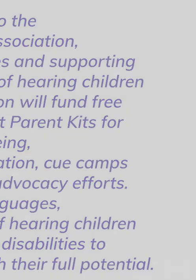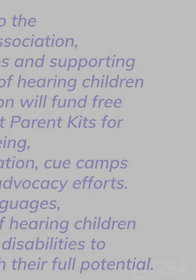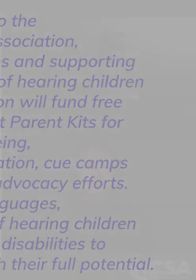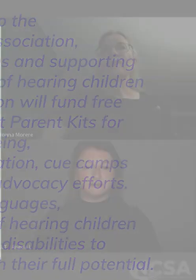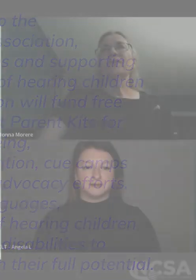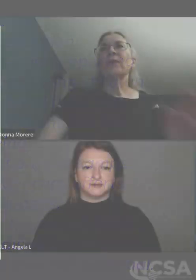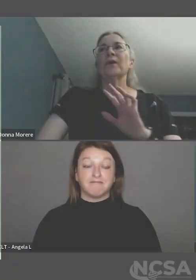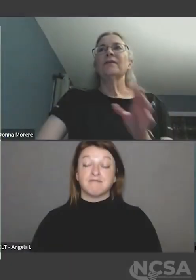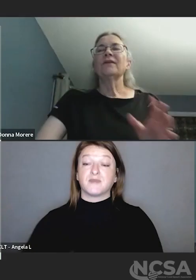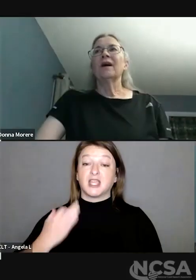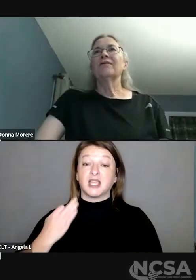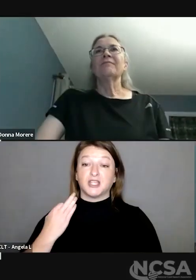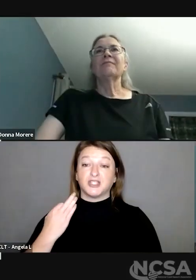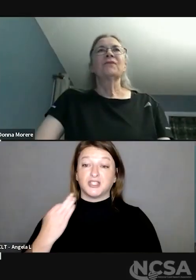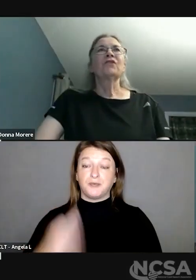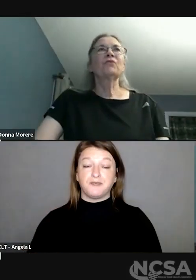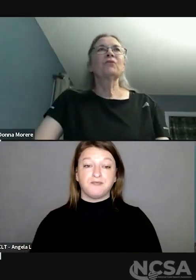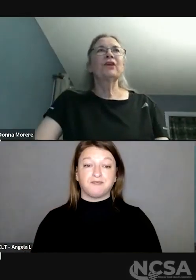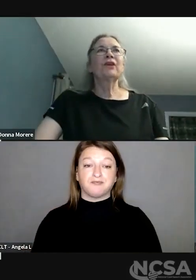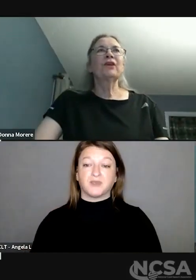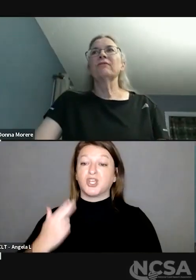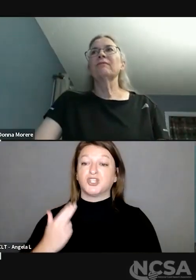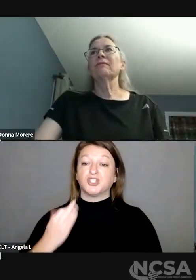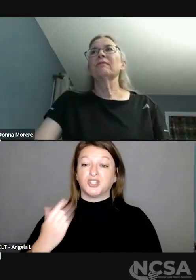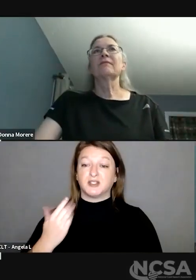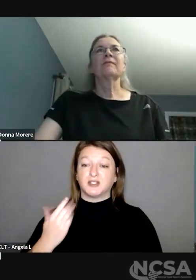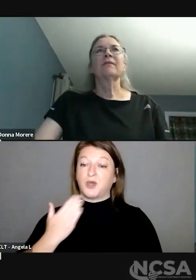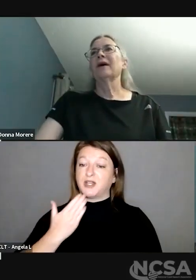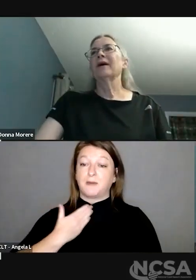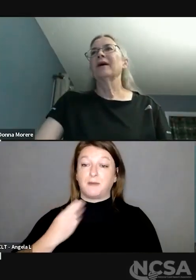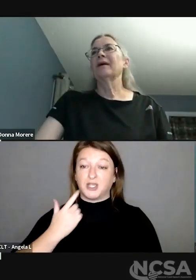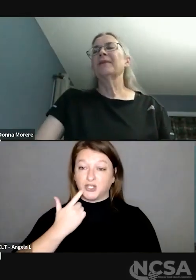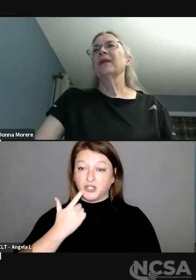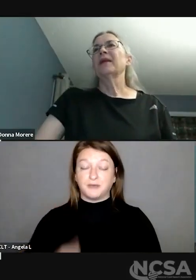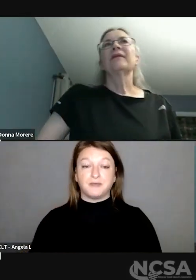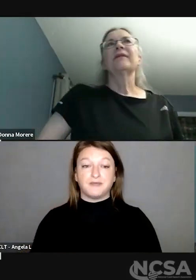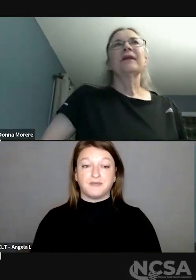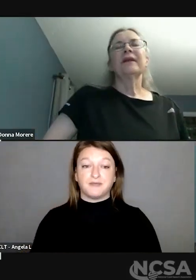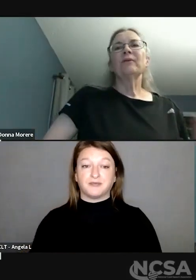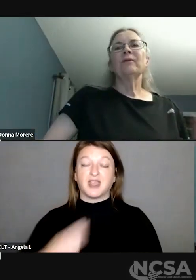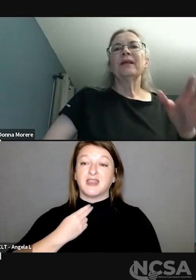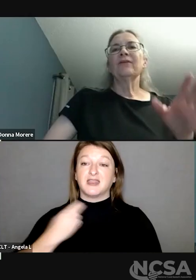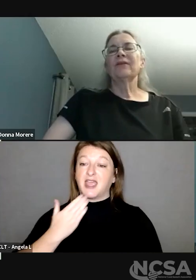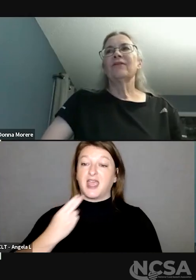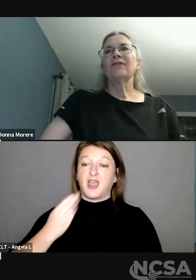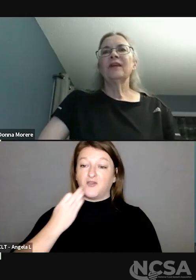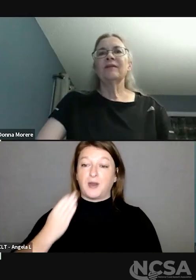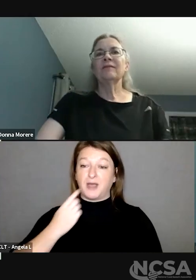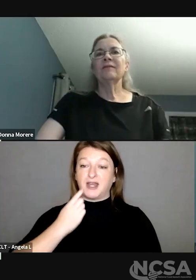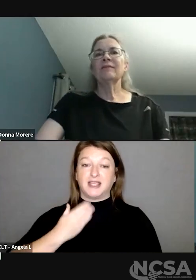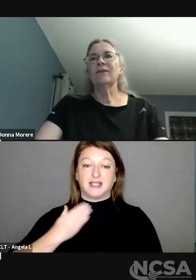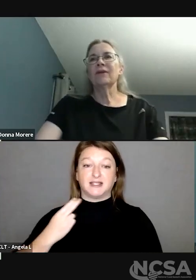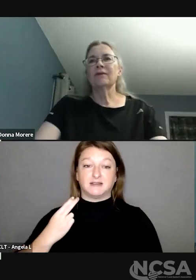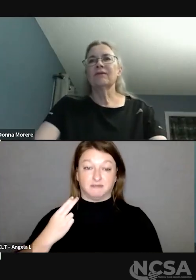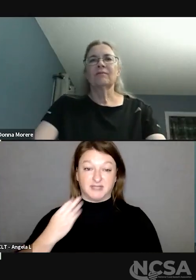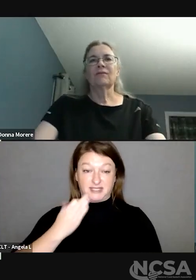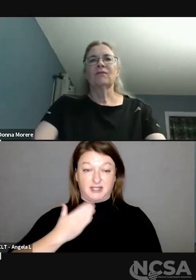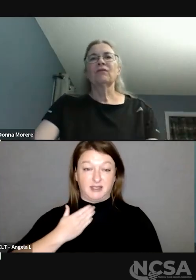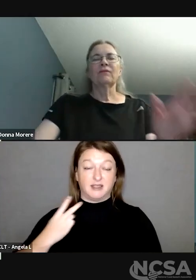So I just wanna make sure that everybody is seeing the title slide.